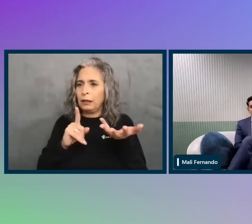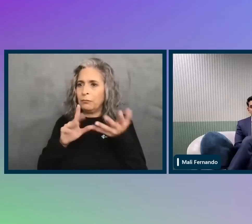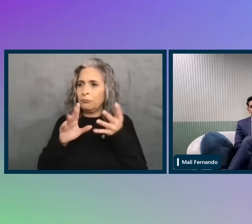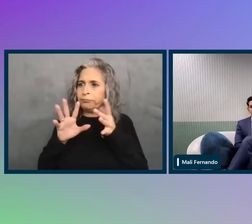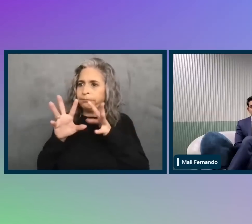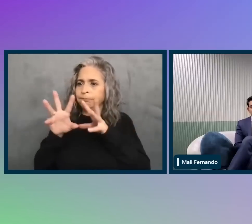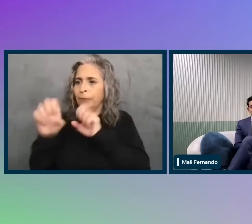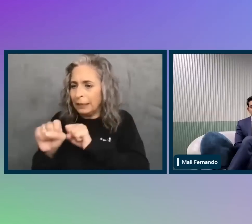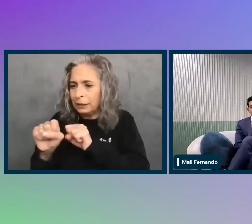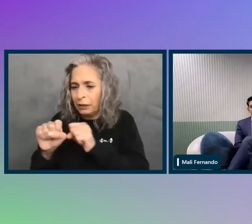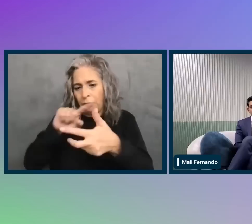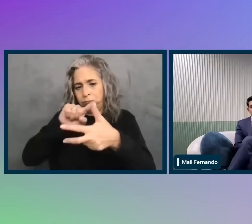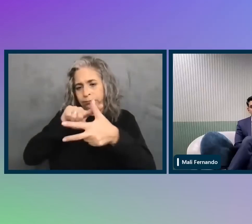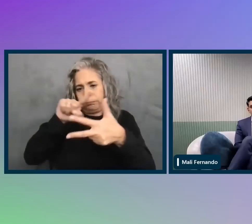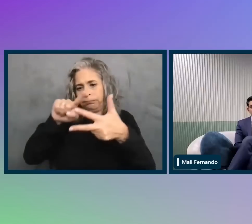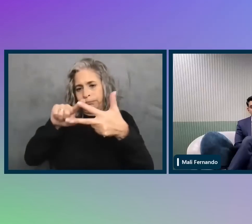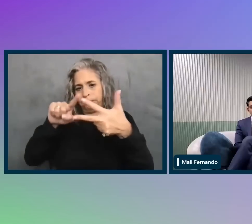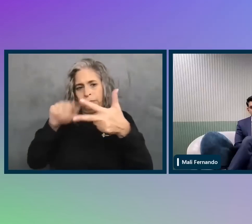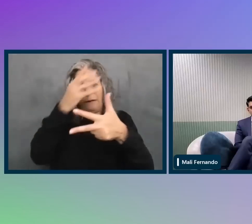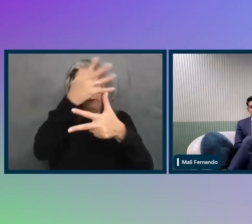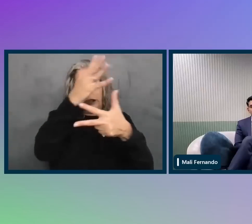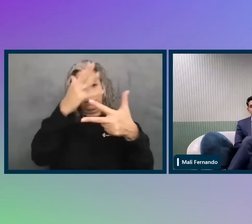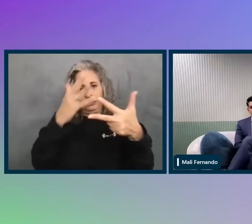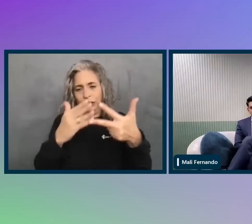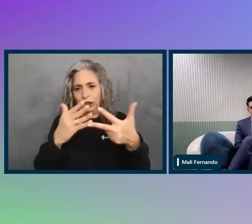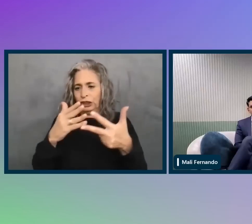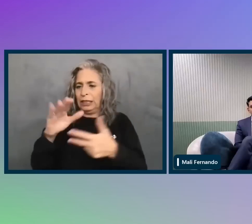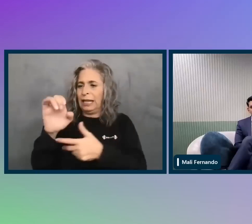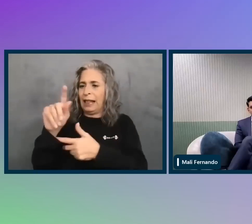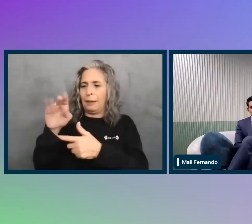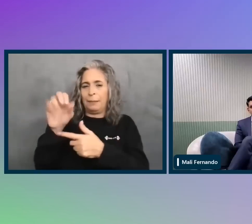all those three important elements and having come to a place